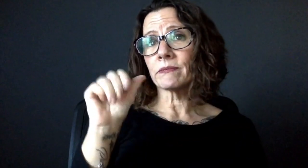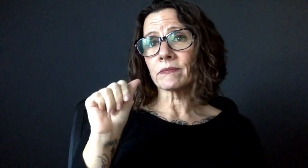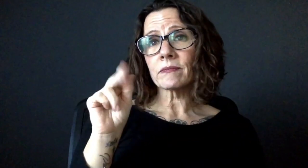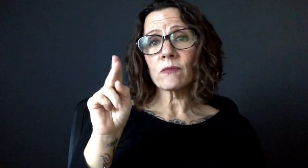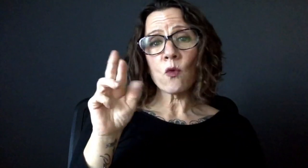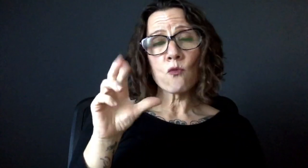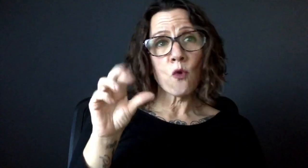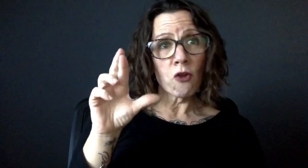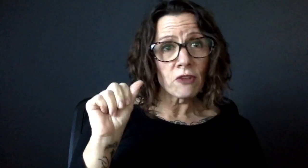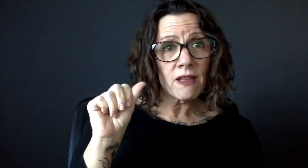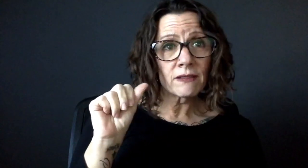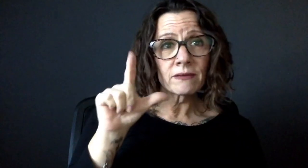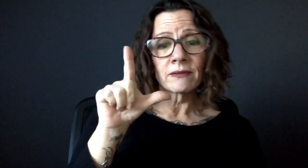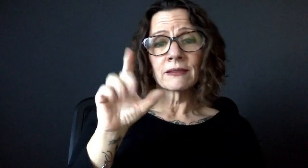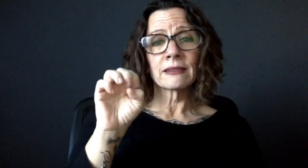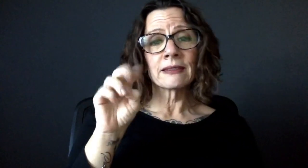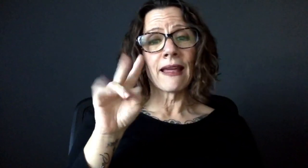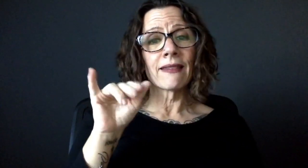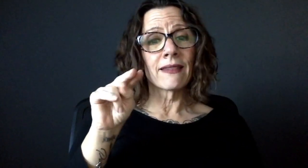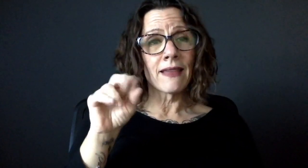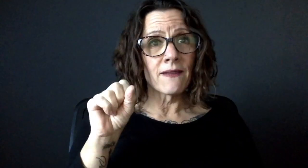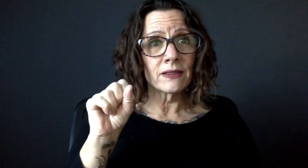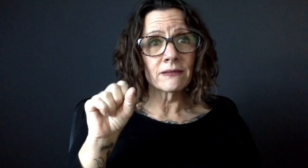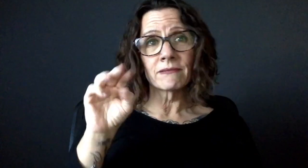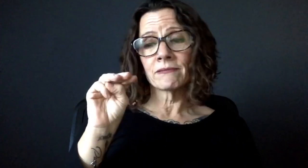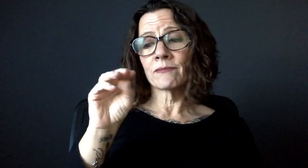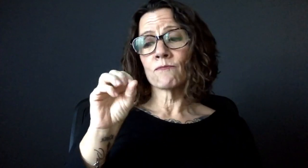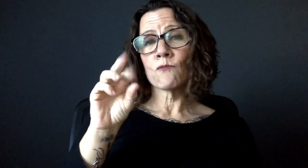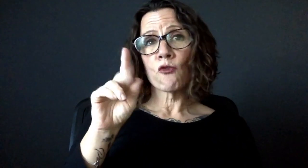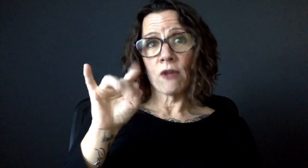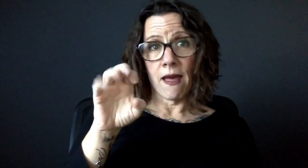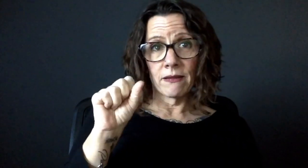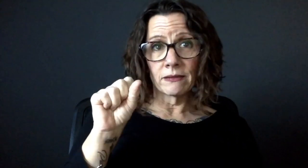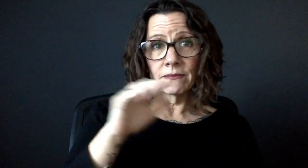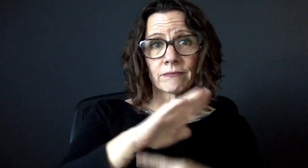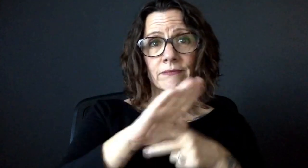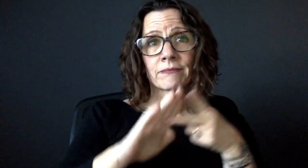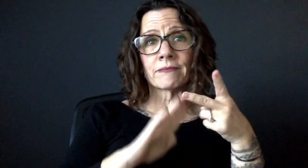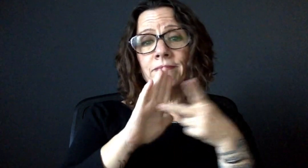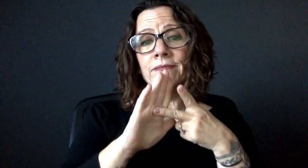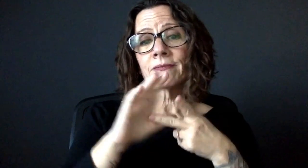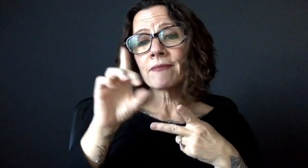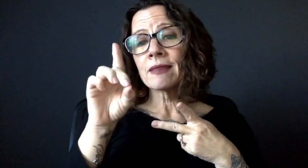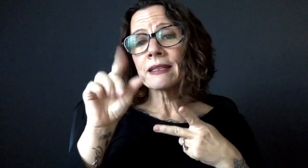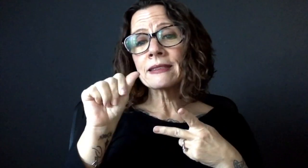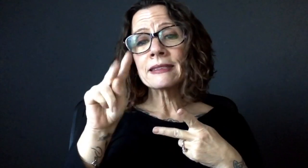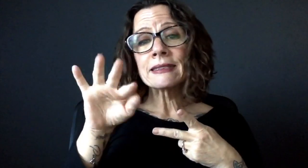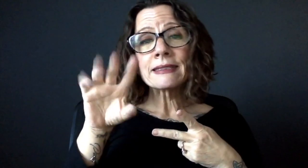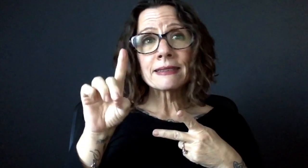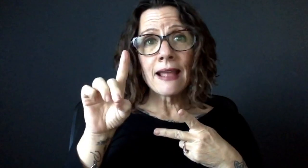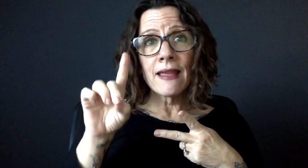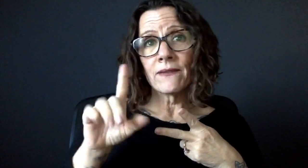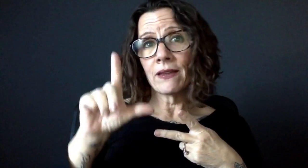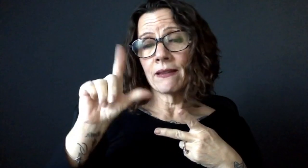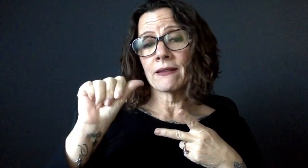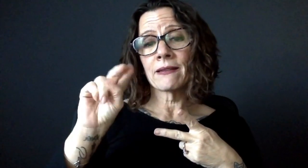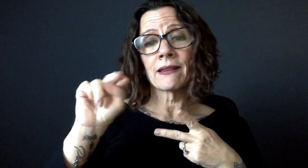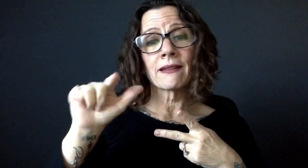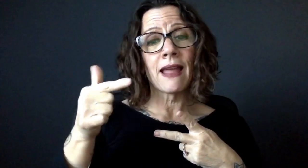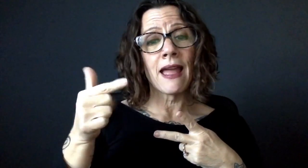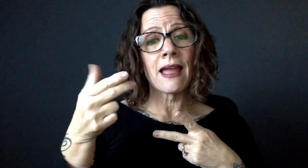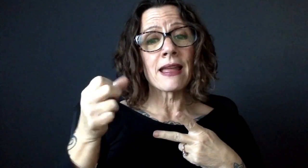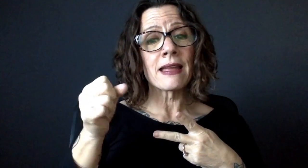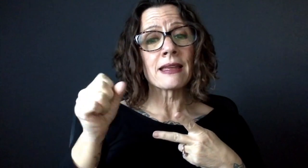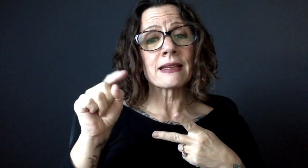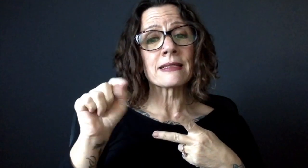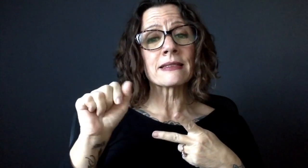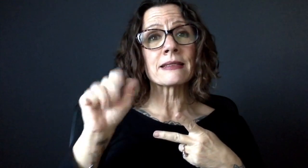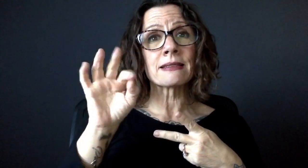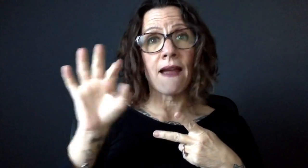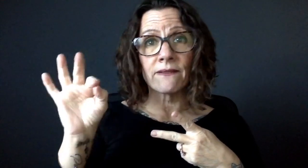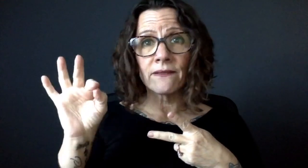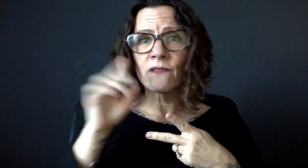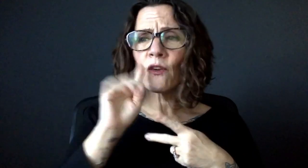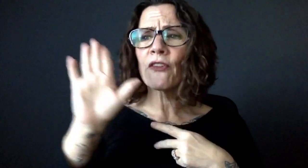to Aurora Levins Morales and David Langstaff